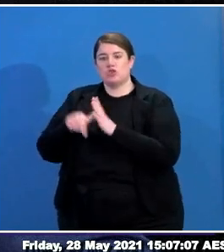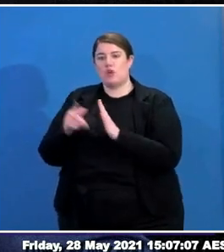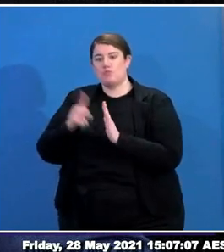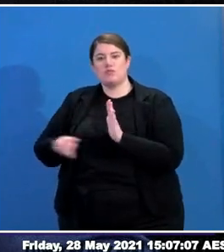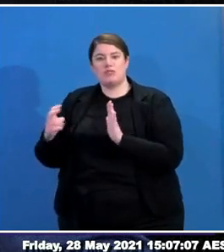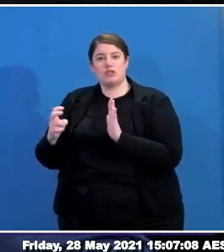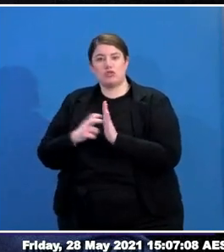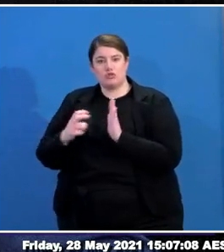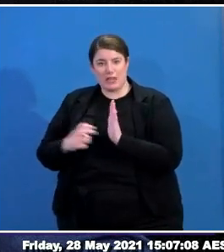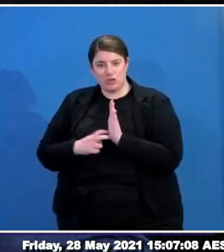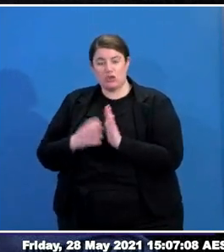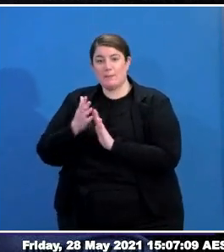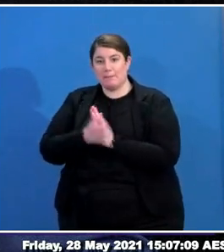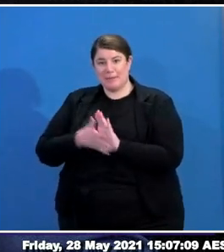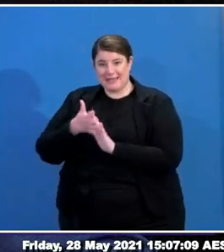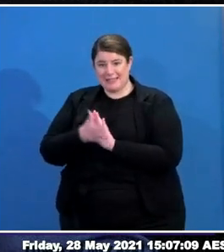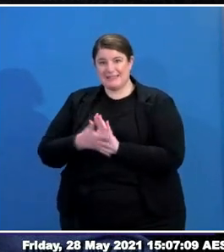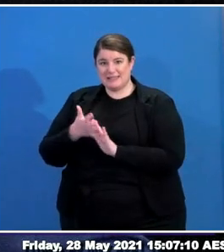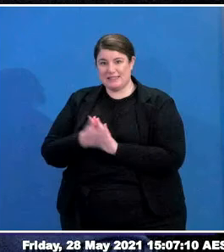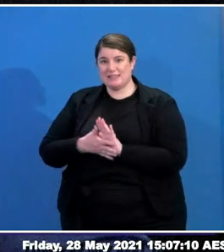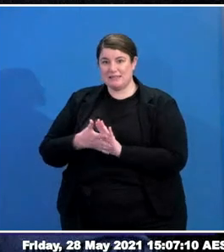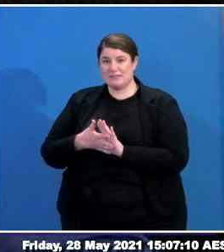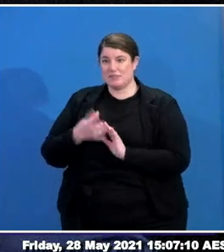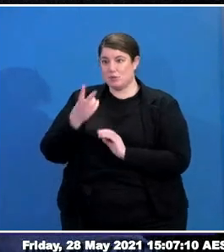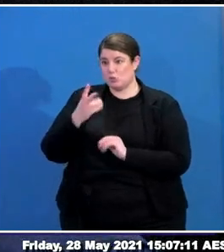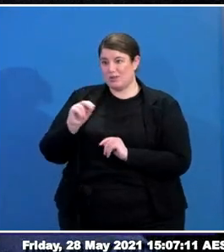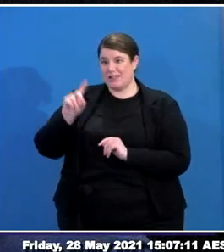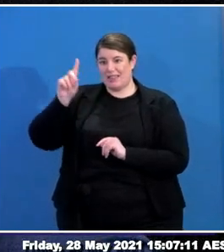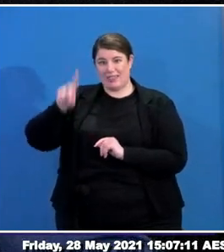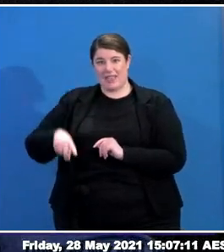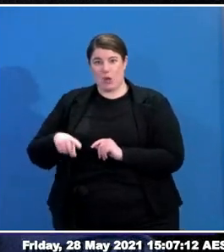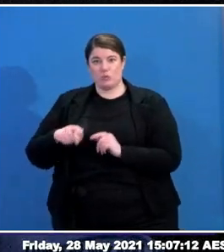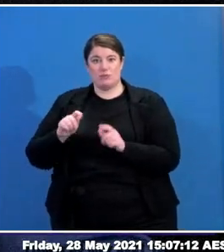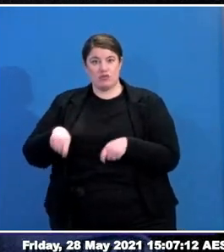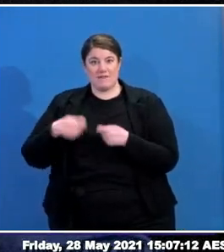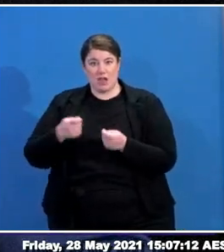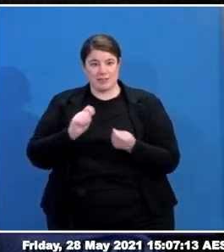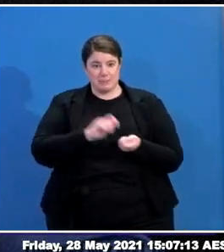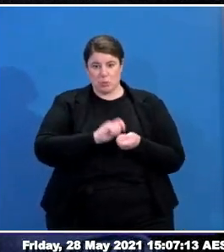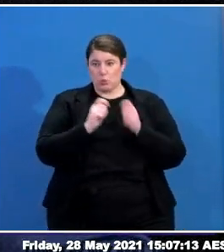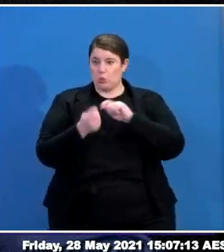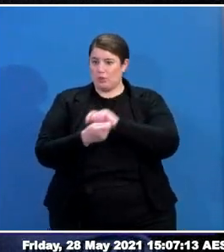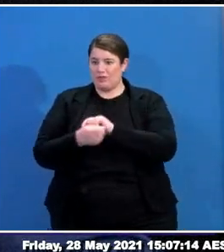So for almost every one of the 20,000 providers we've transitioned, they